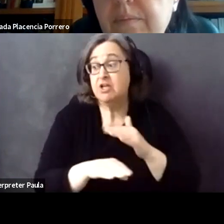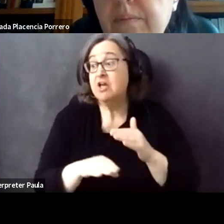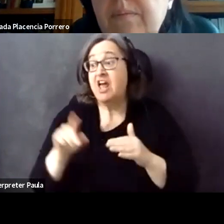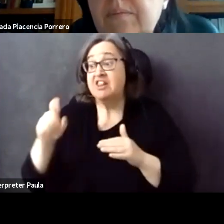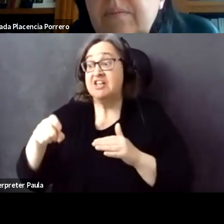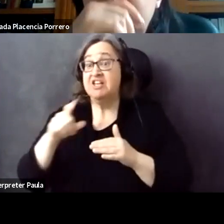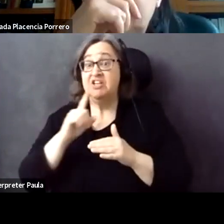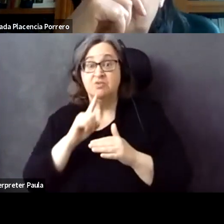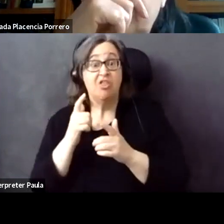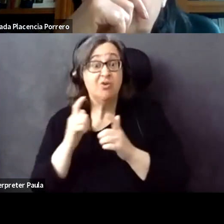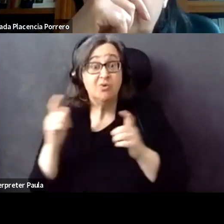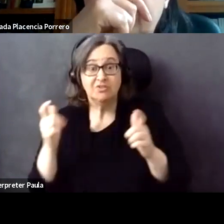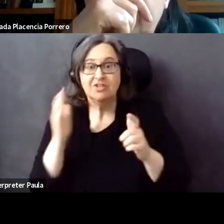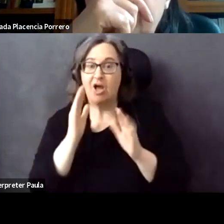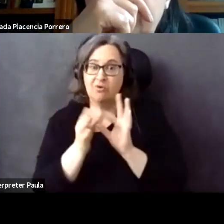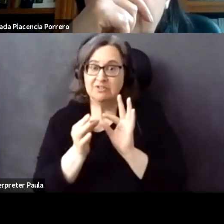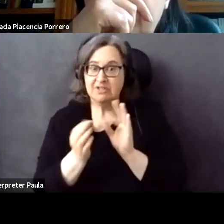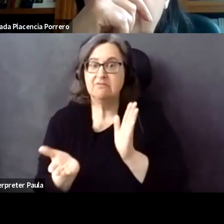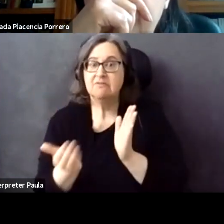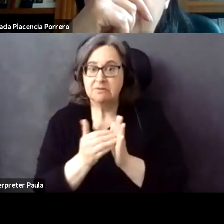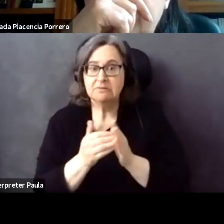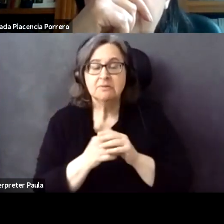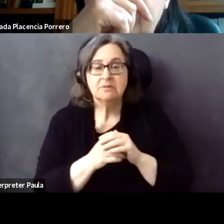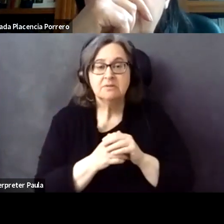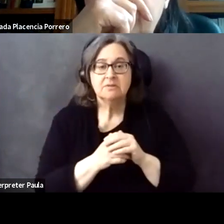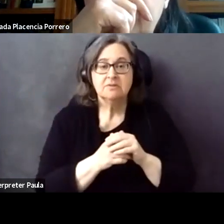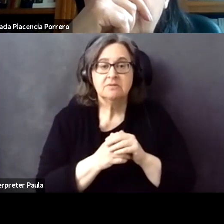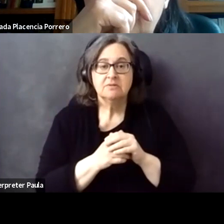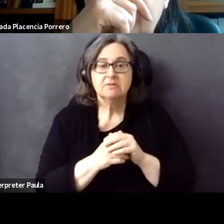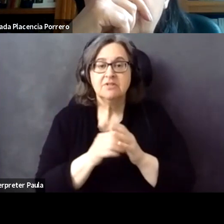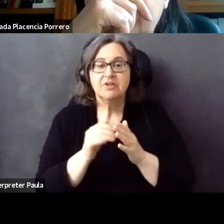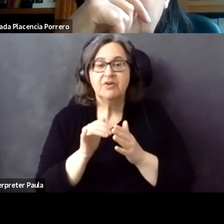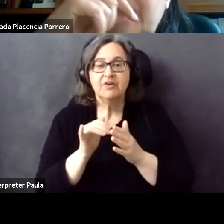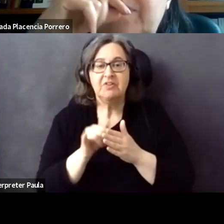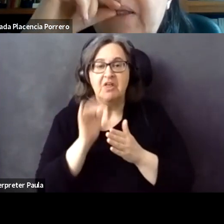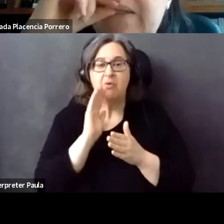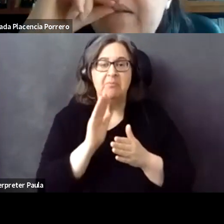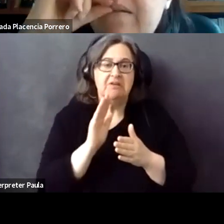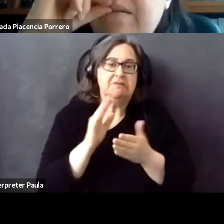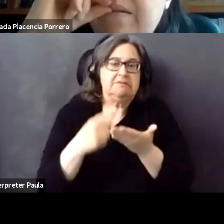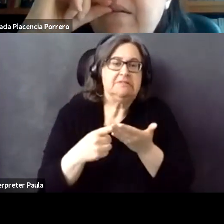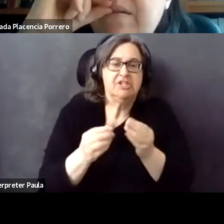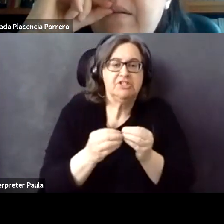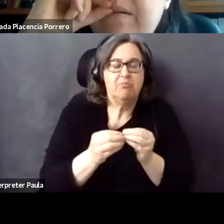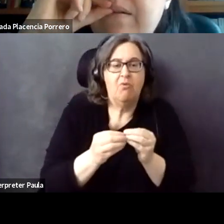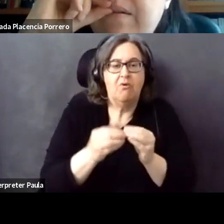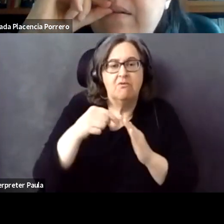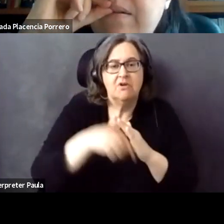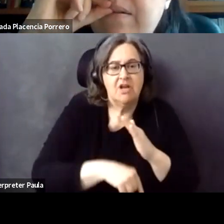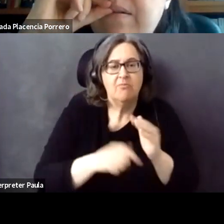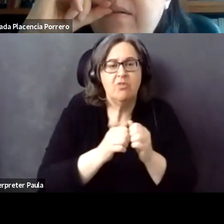wait for the practical implementation of it, but the potential is immense, and the need is also immense. I should say that we will probably